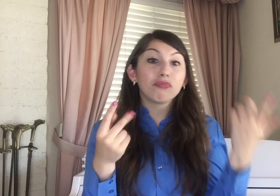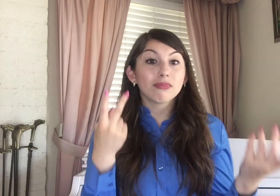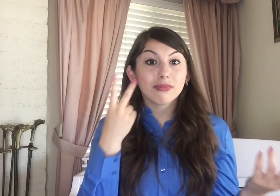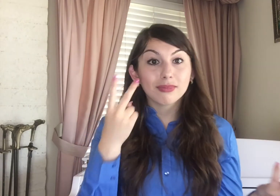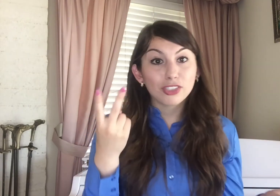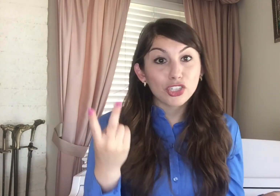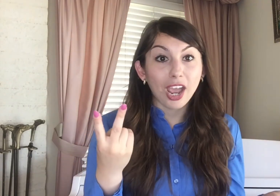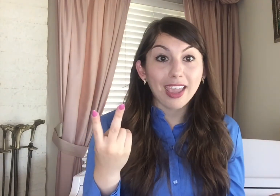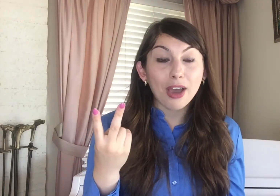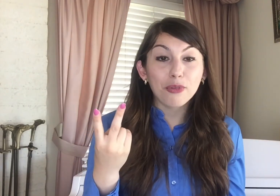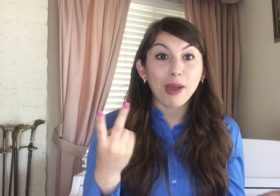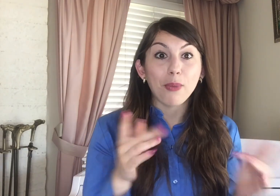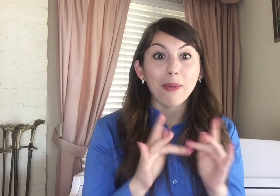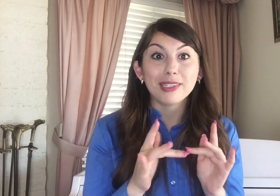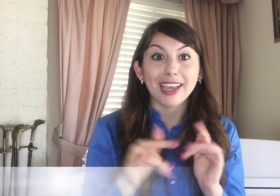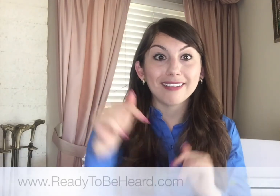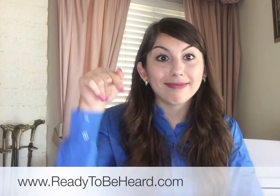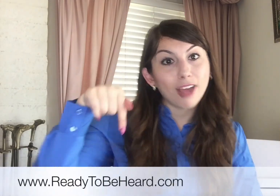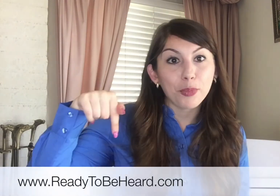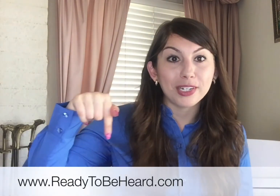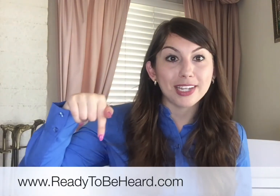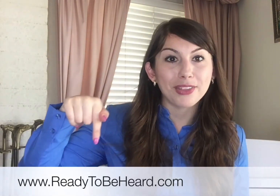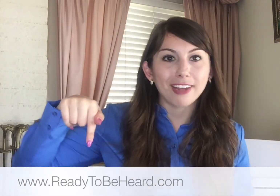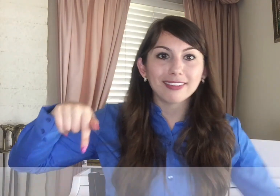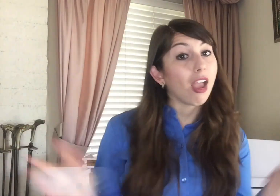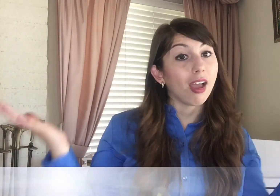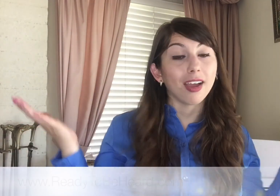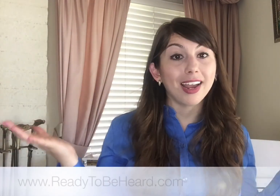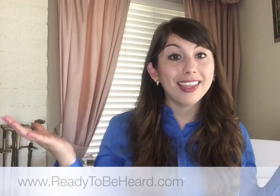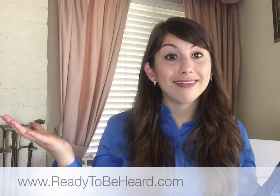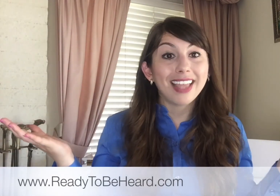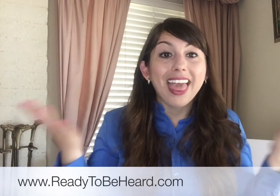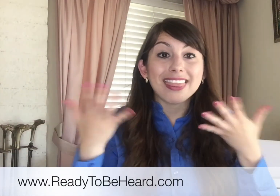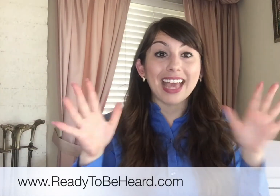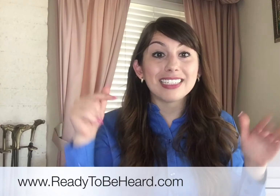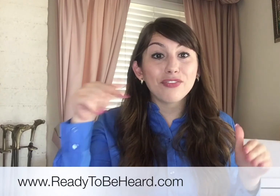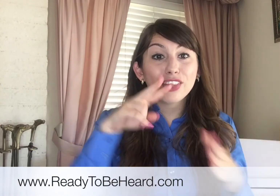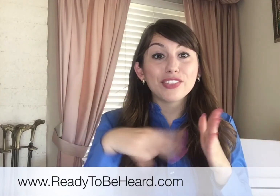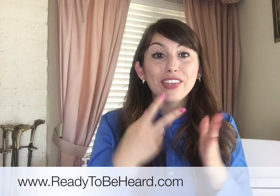check out my website. I'll put it down there. All right, that's it for this video,